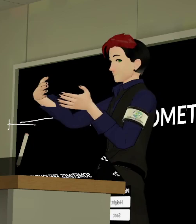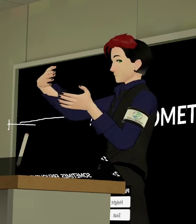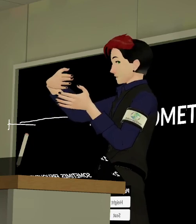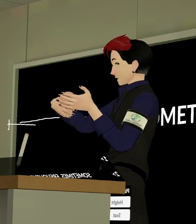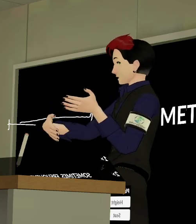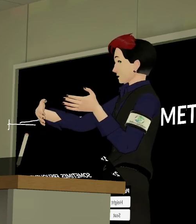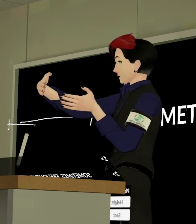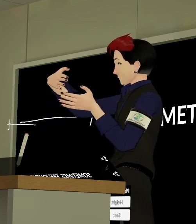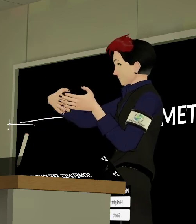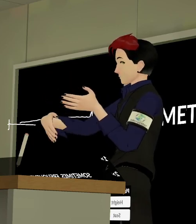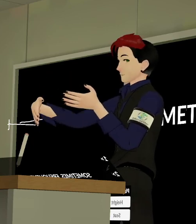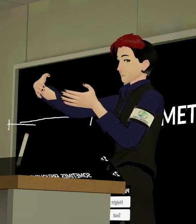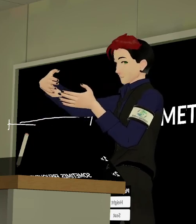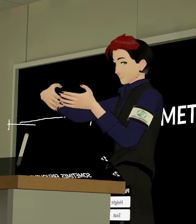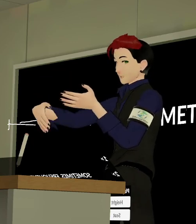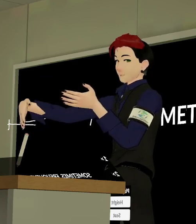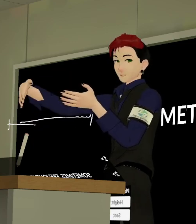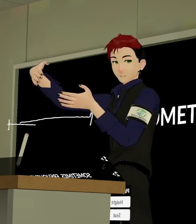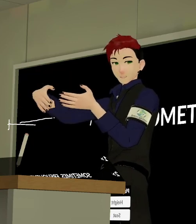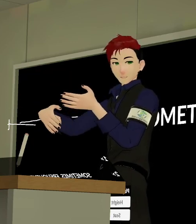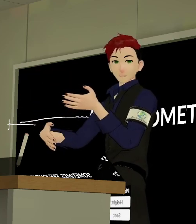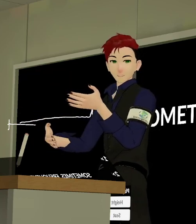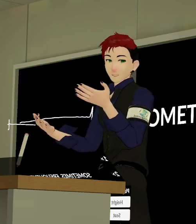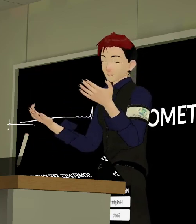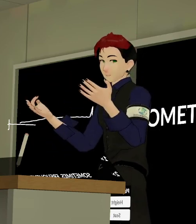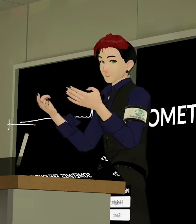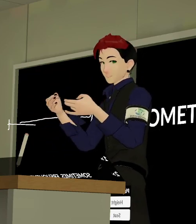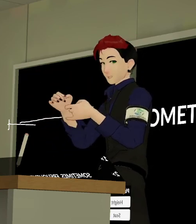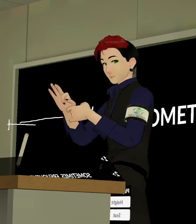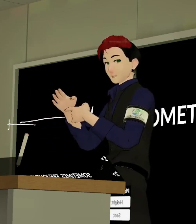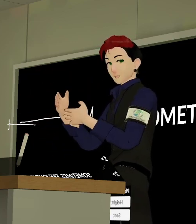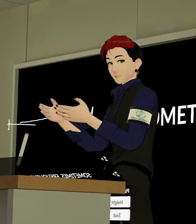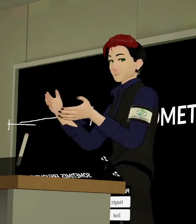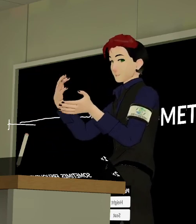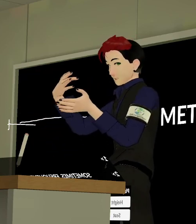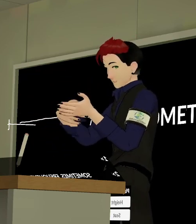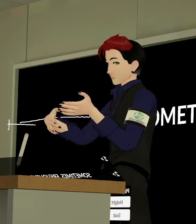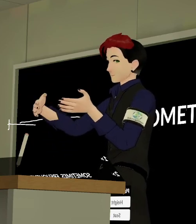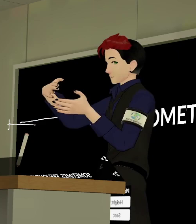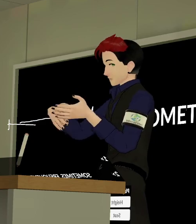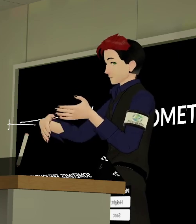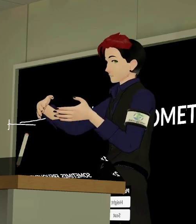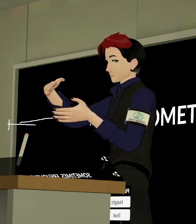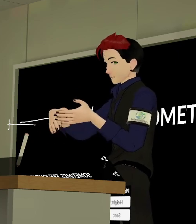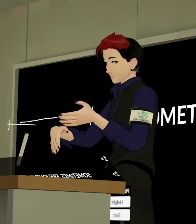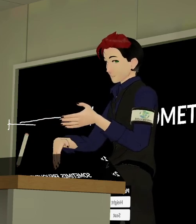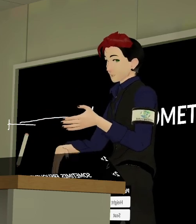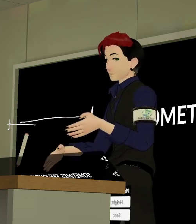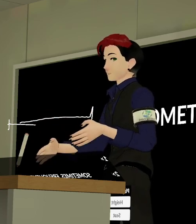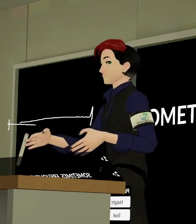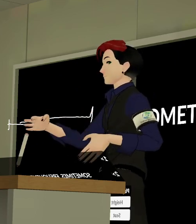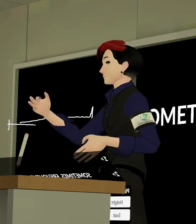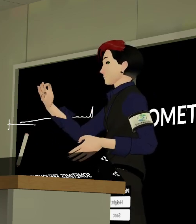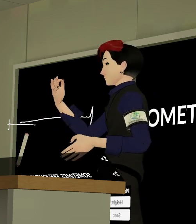it's going to tap it happens again and again and again which that's what often means it happens again and again and again